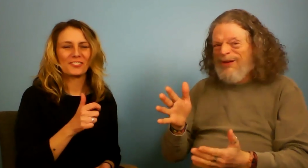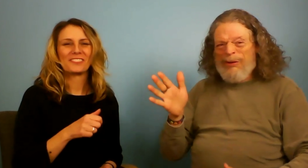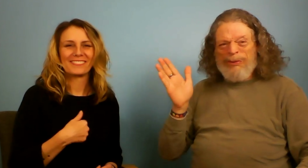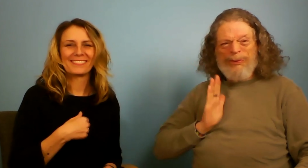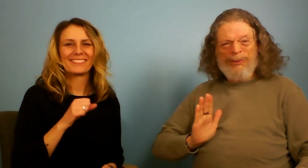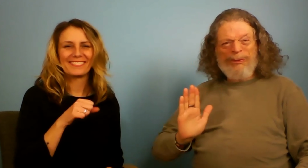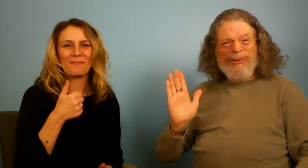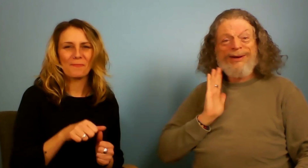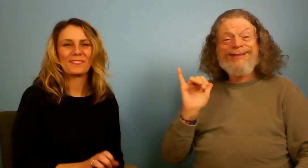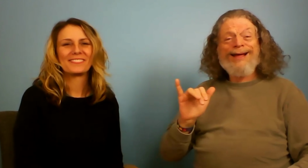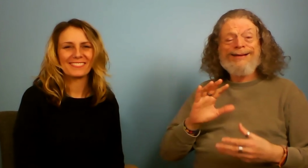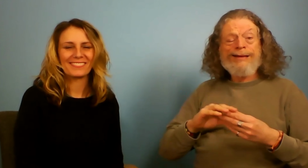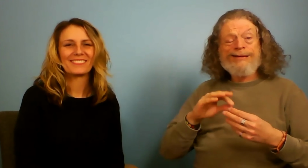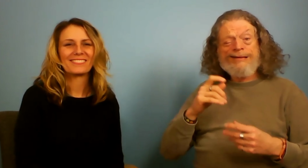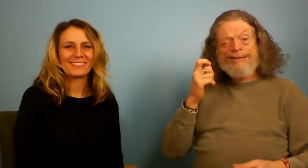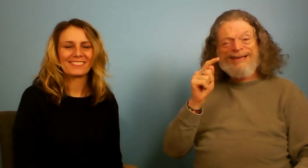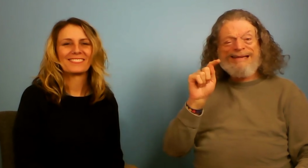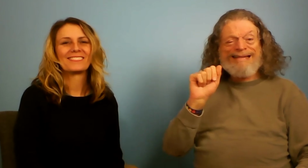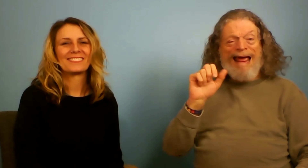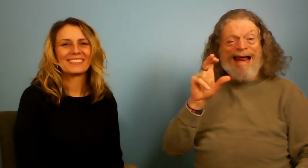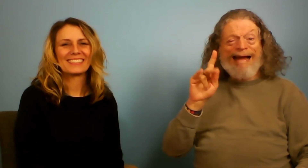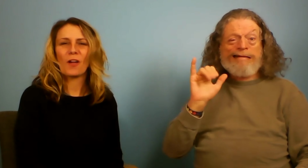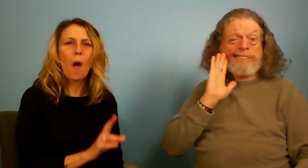I remember watching that. NAT: Oh yes, it was a little tacky, but there were captions.